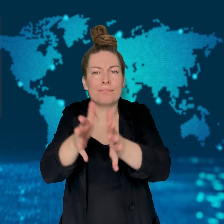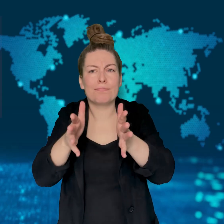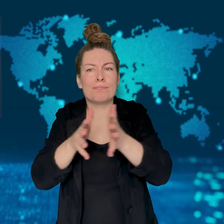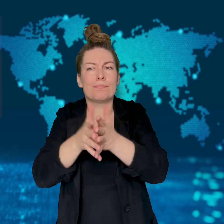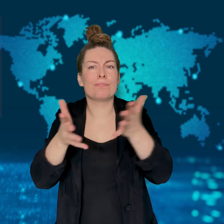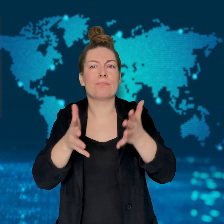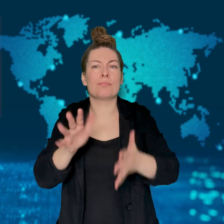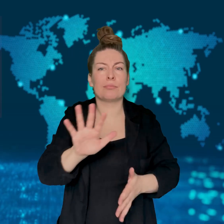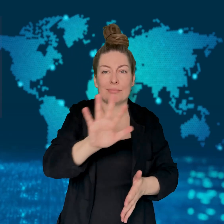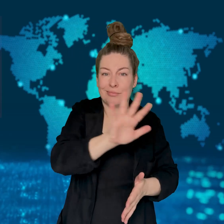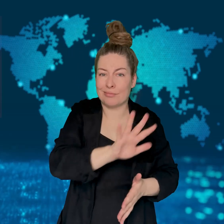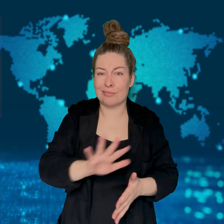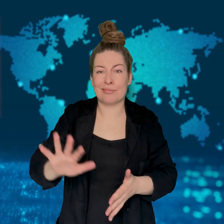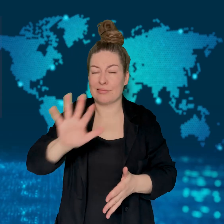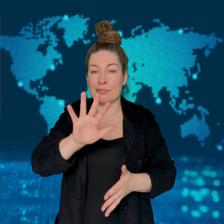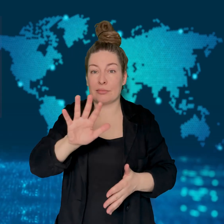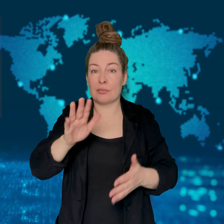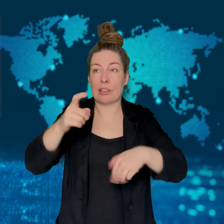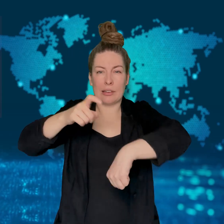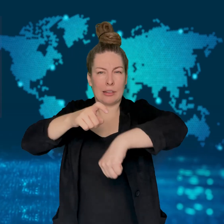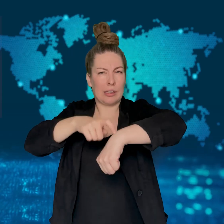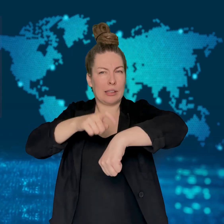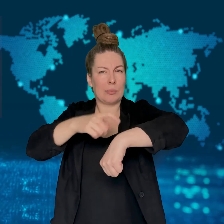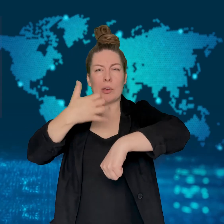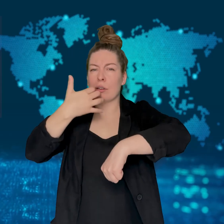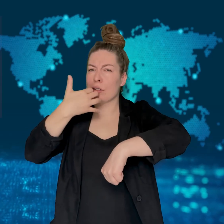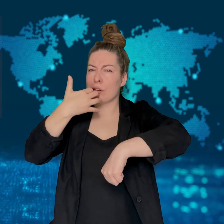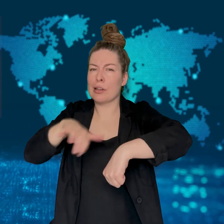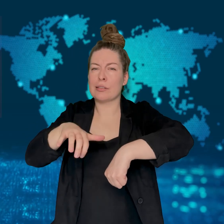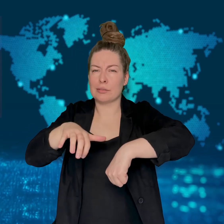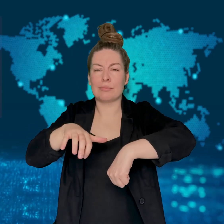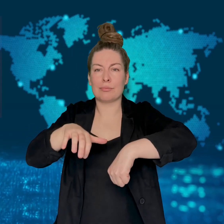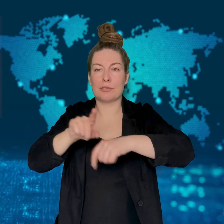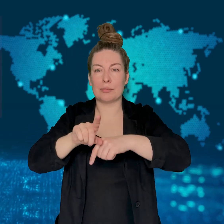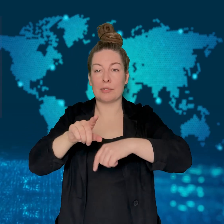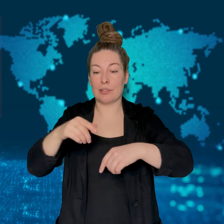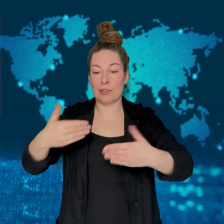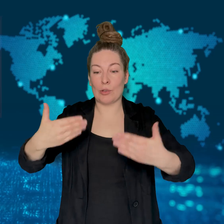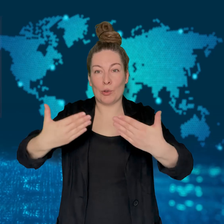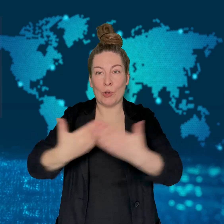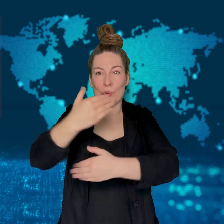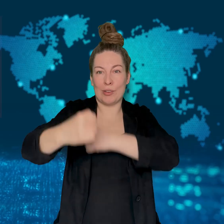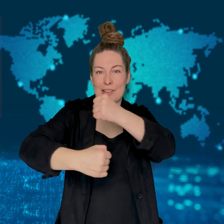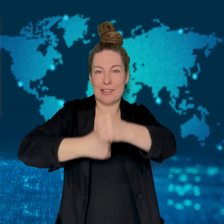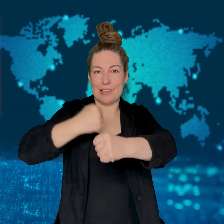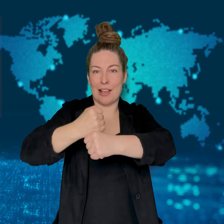An increase in Dengue often is attributed to higher temperatures,